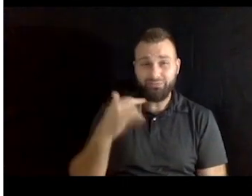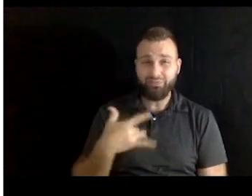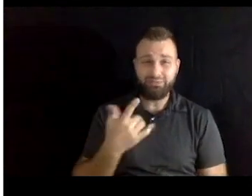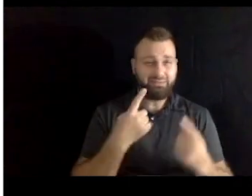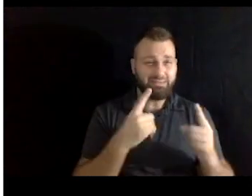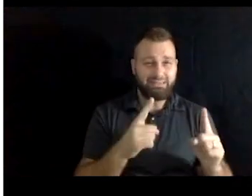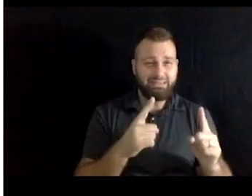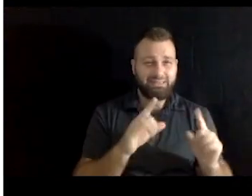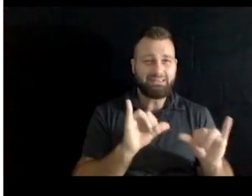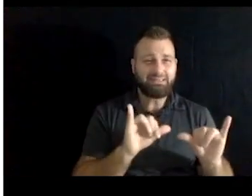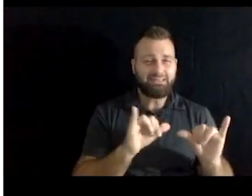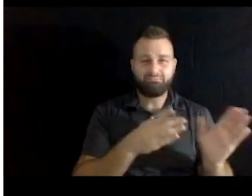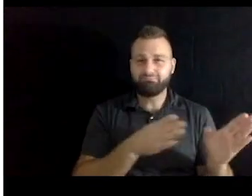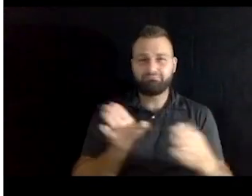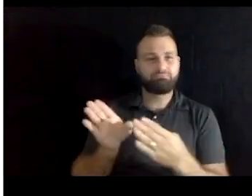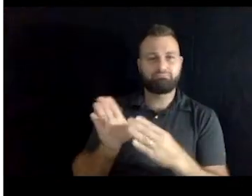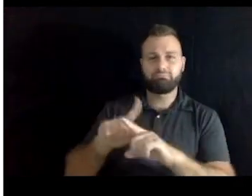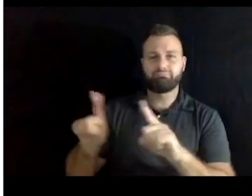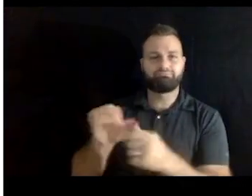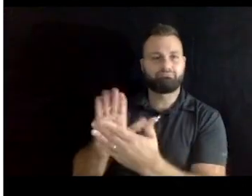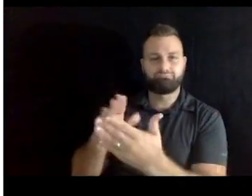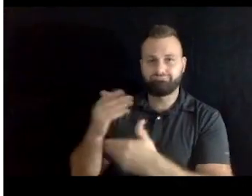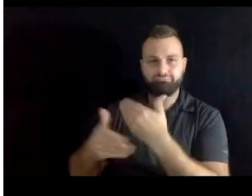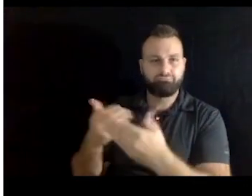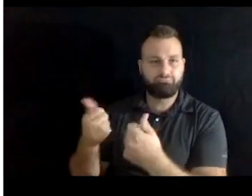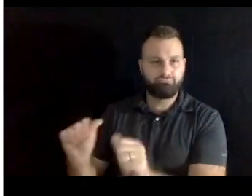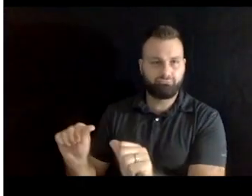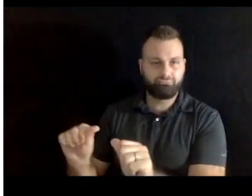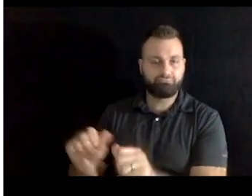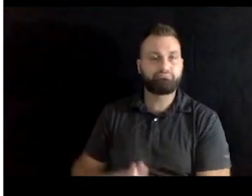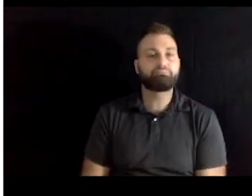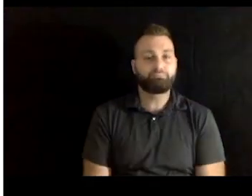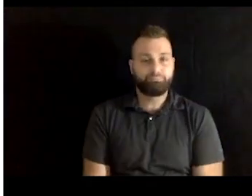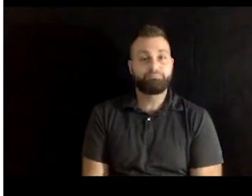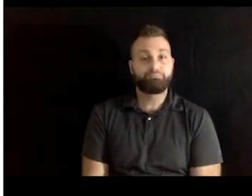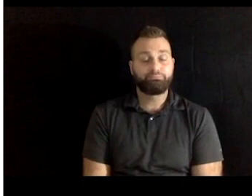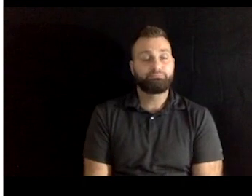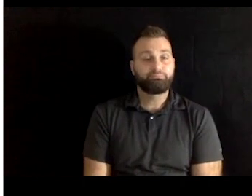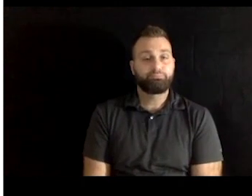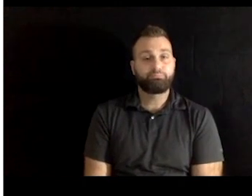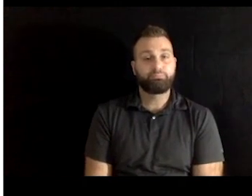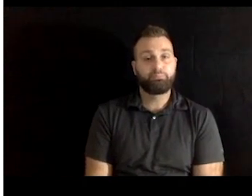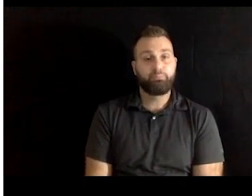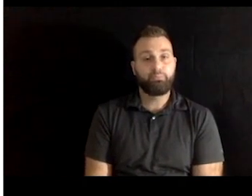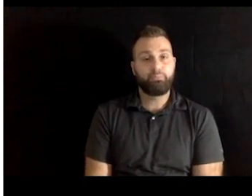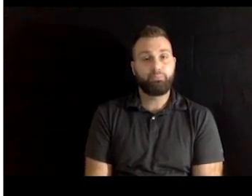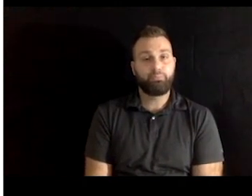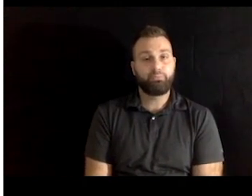and the practice is not effective. OK, so an I think that.